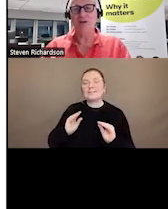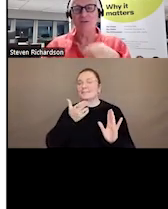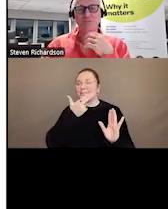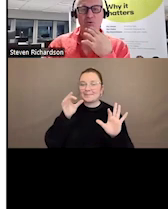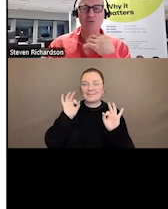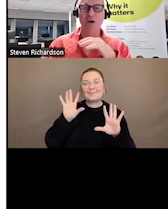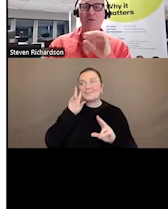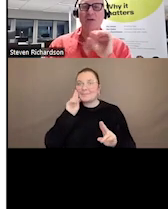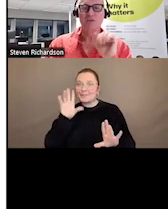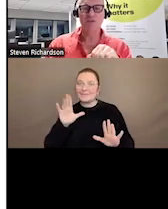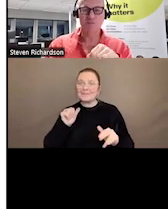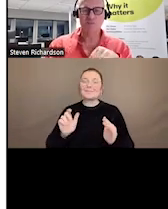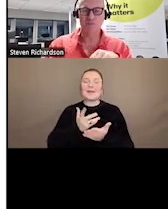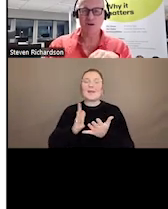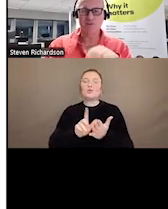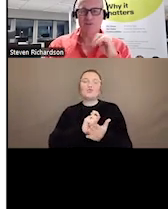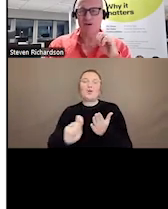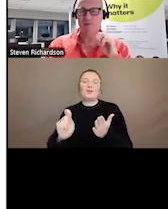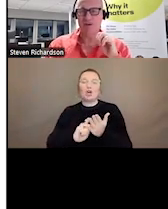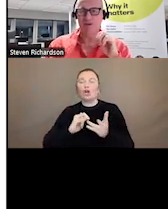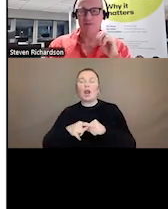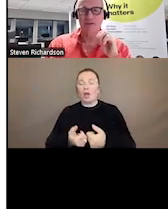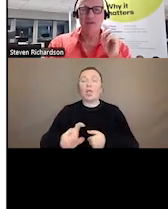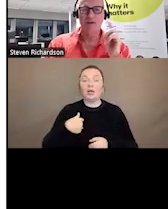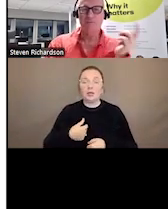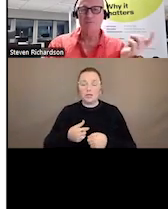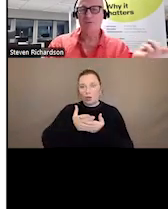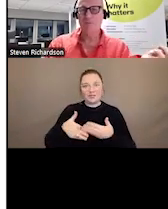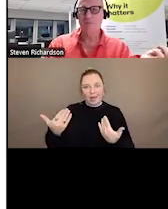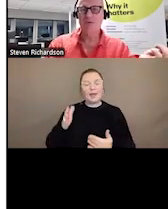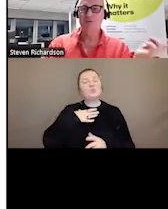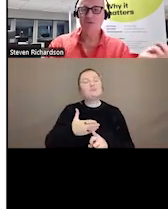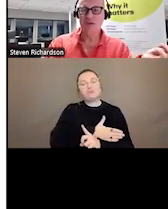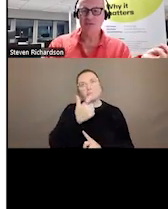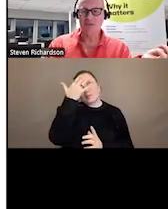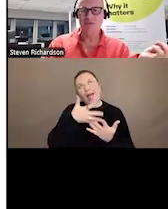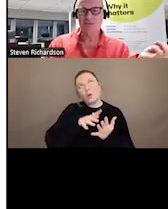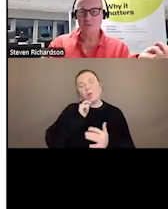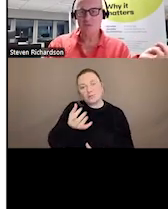in real-time. You need preparation. And of course, you have to prepare digital assets,